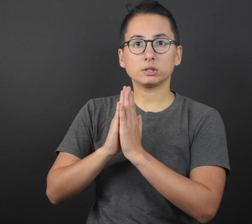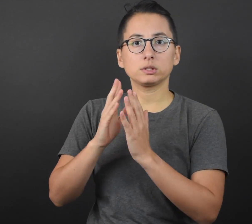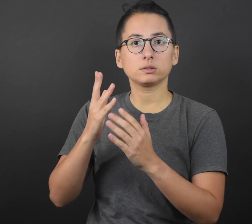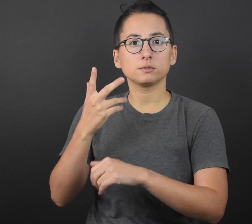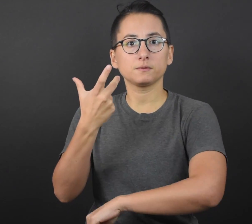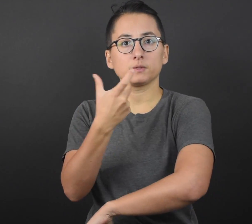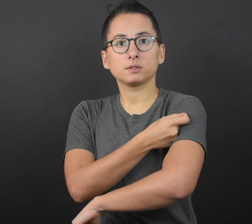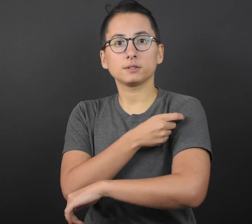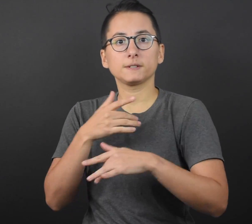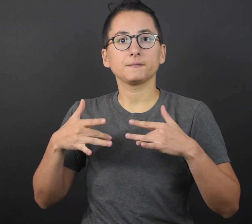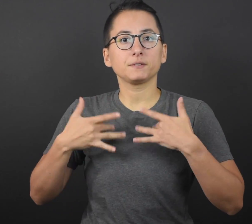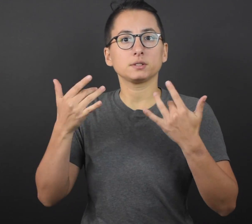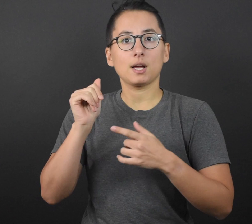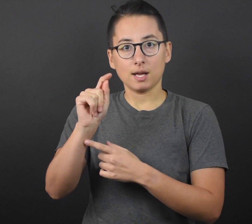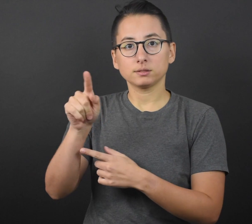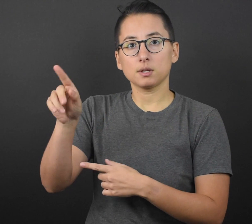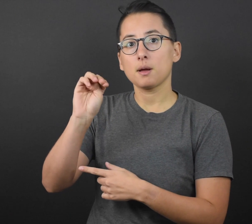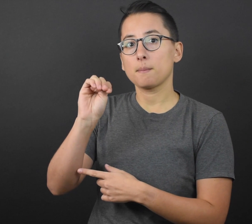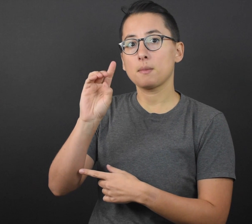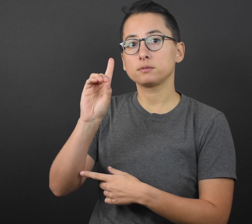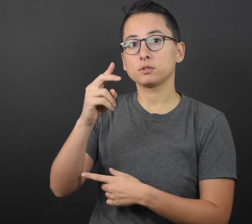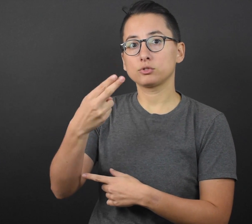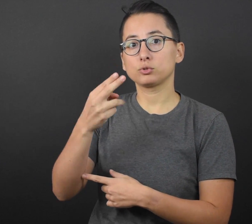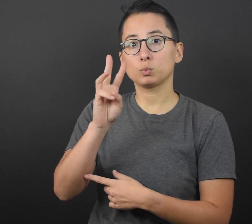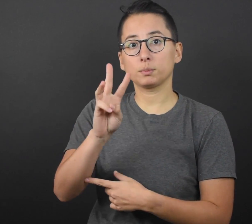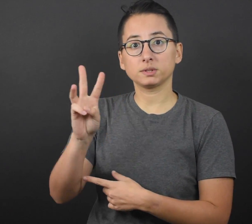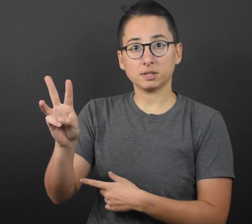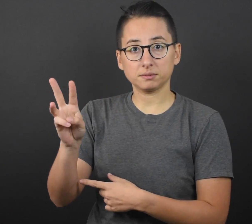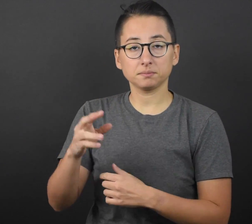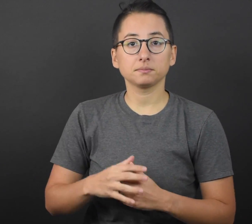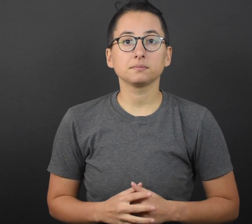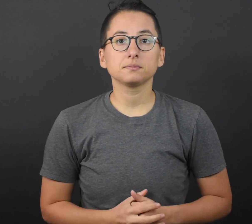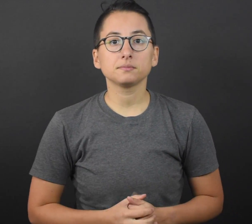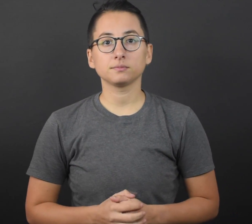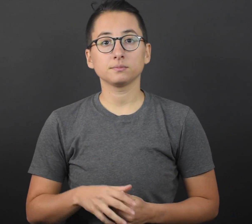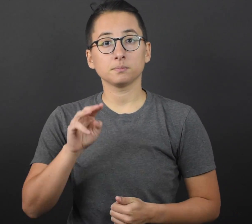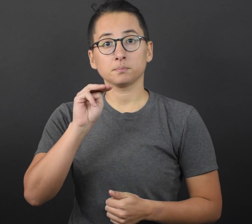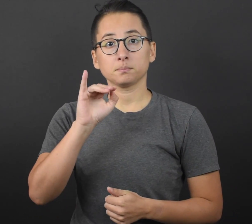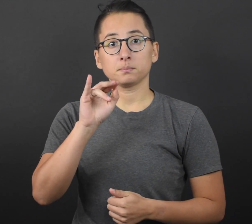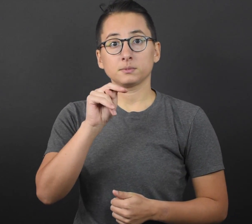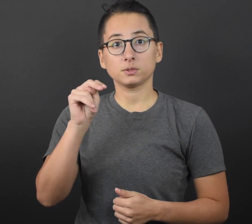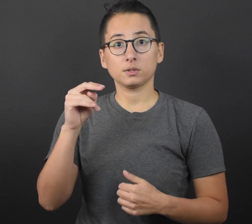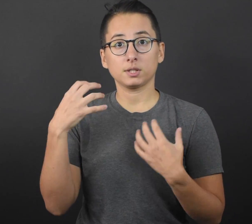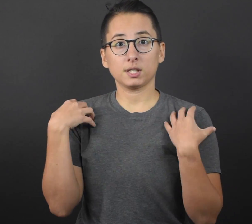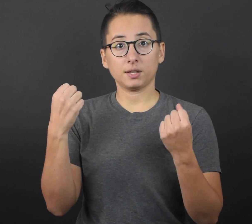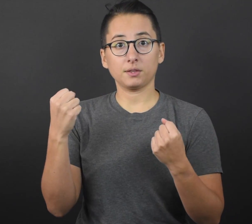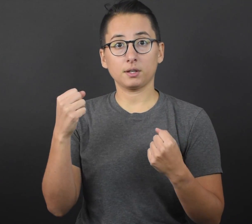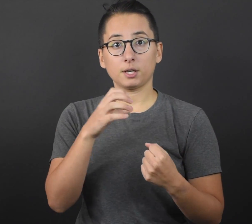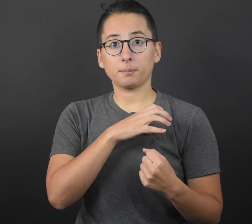vaccination event on the MDH website: Host a Community COVID-19 Vaccination Event.